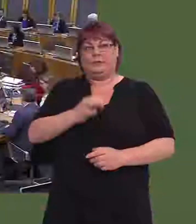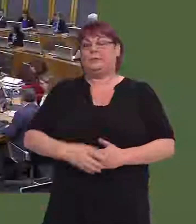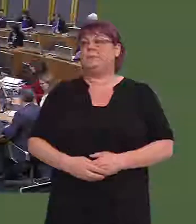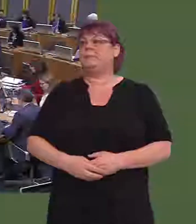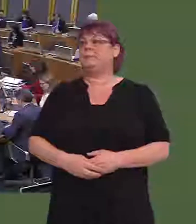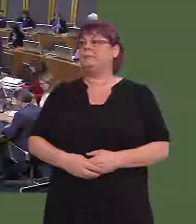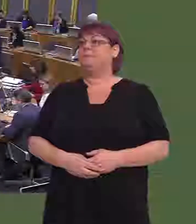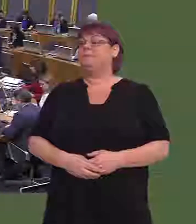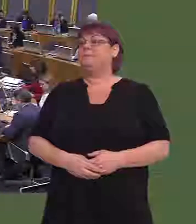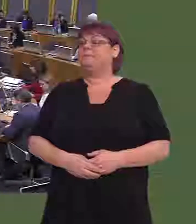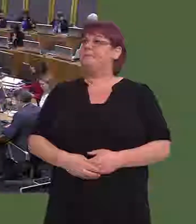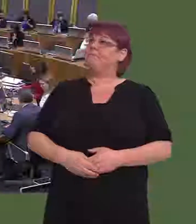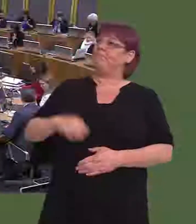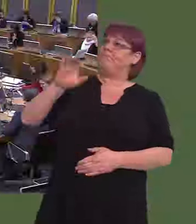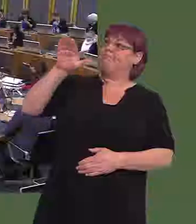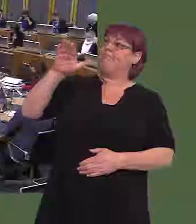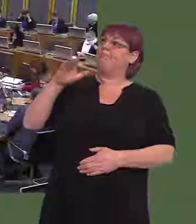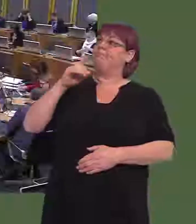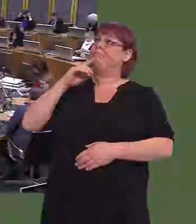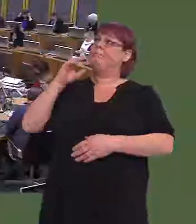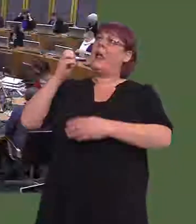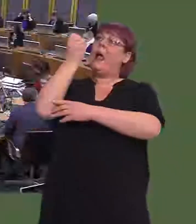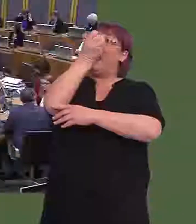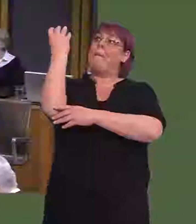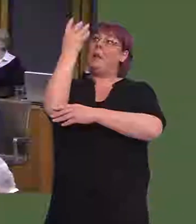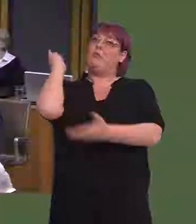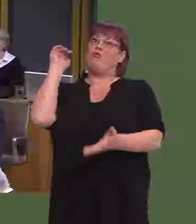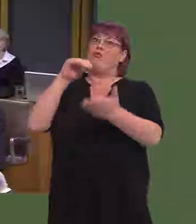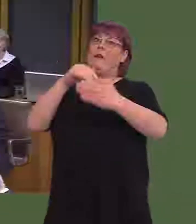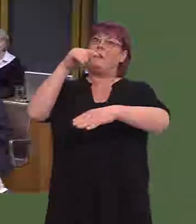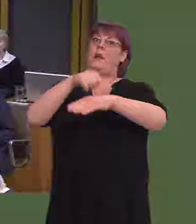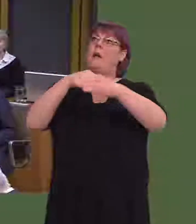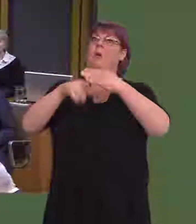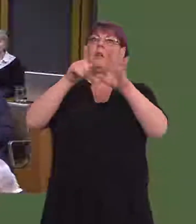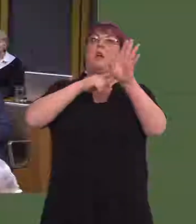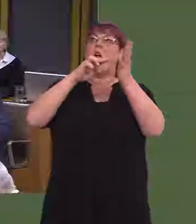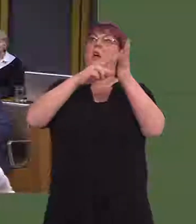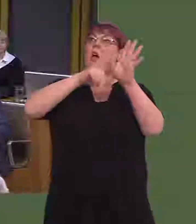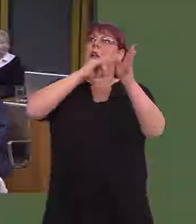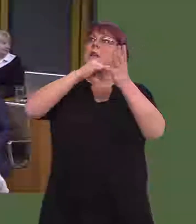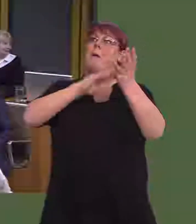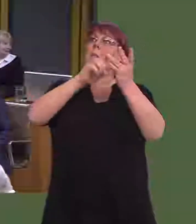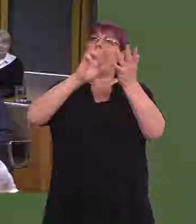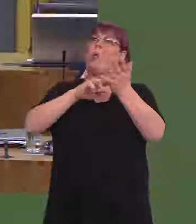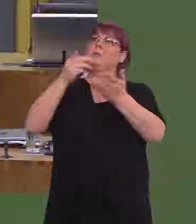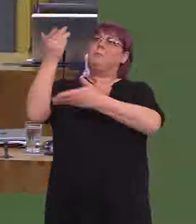Will the First Minister make a statement on ambulance response times on Ynys MÙn? OAQ51736 Carwyn Jones AM: We expect citizens who have